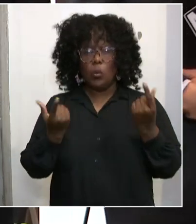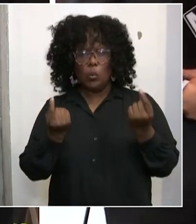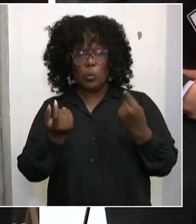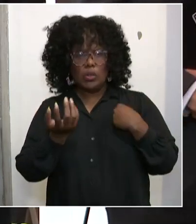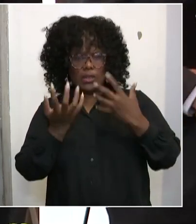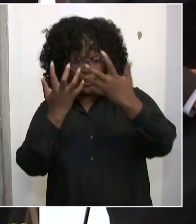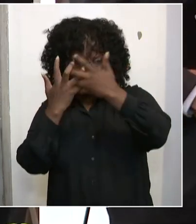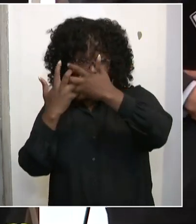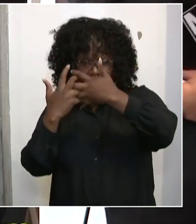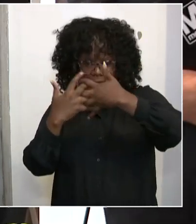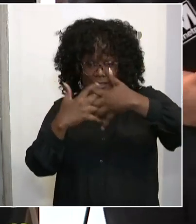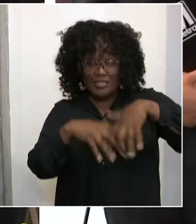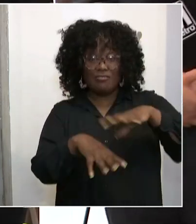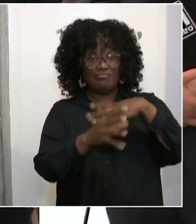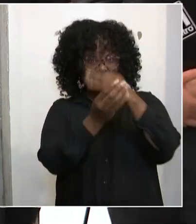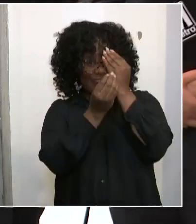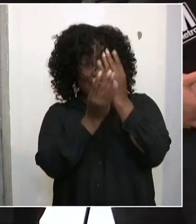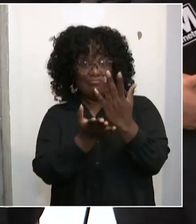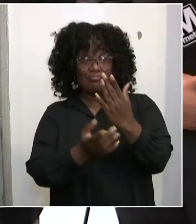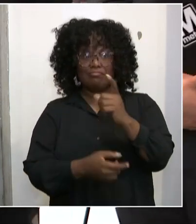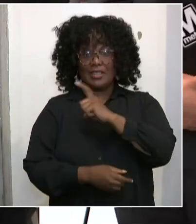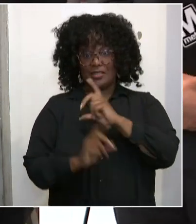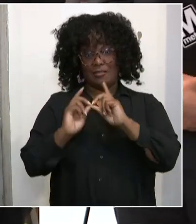department will be supporting our summer youth employment program.